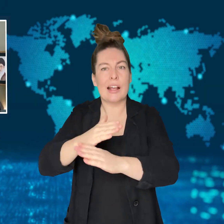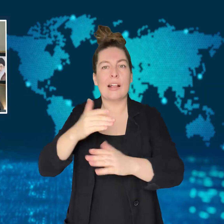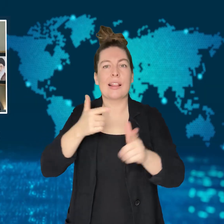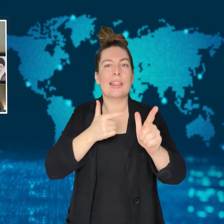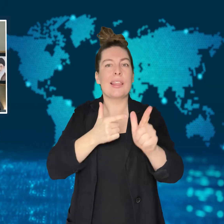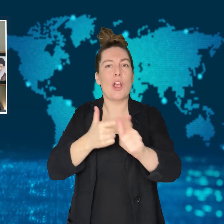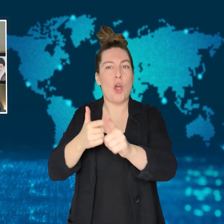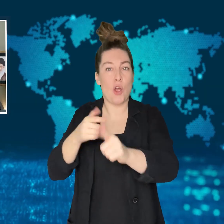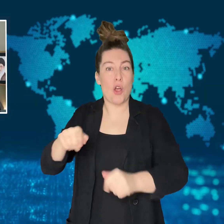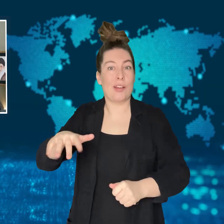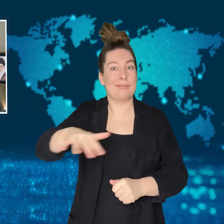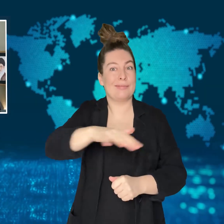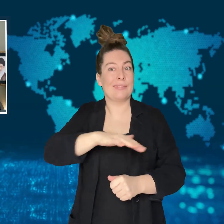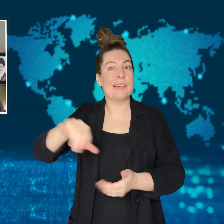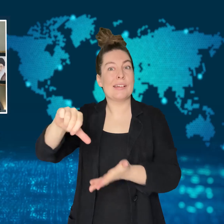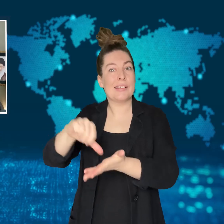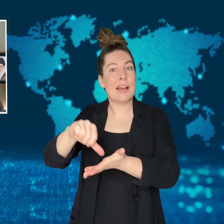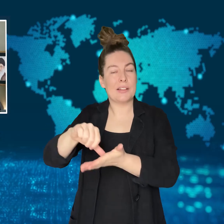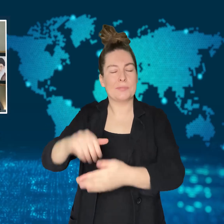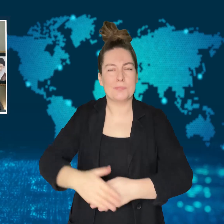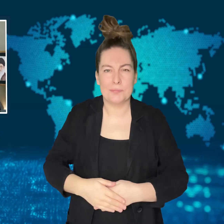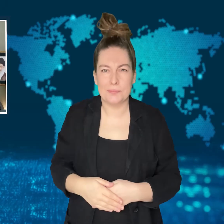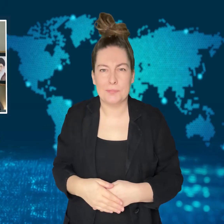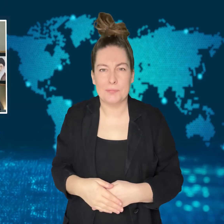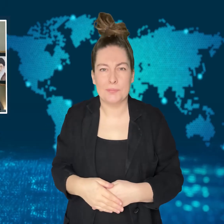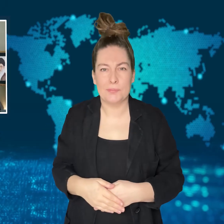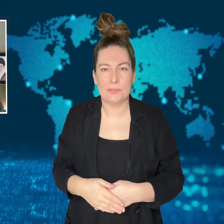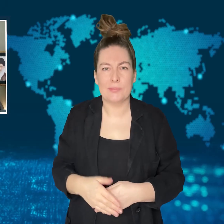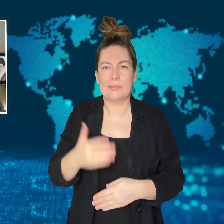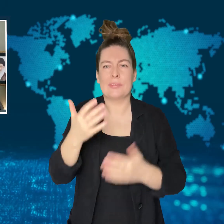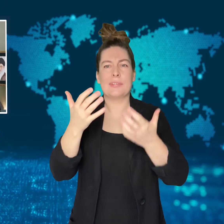A judiciary website called them martyrs.